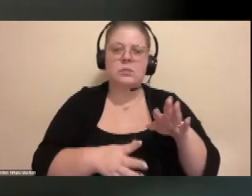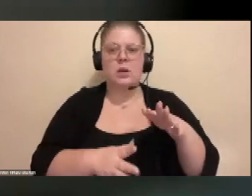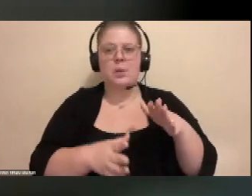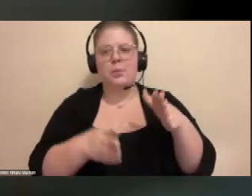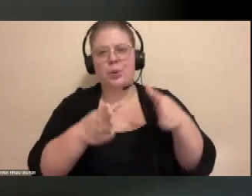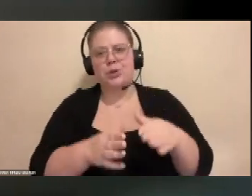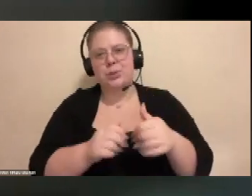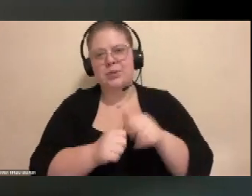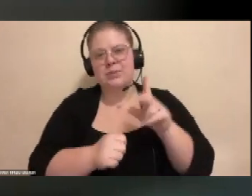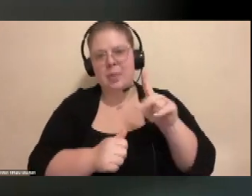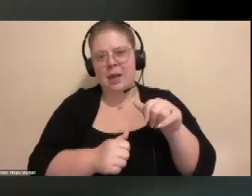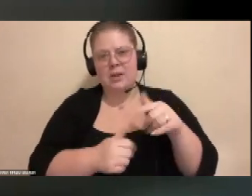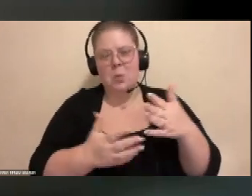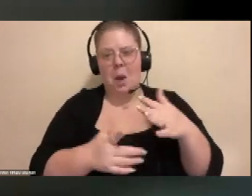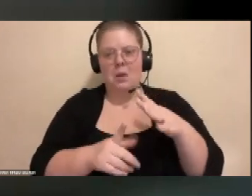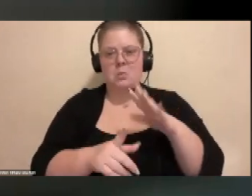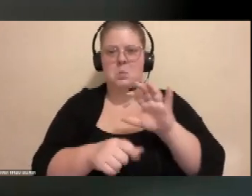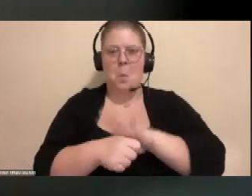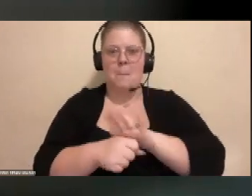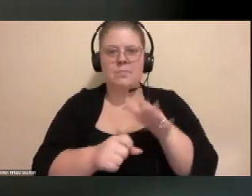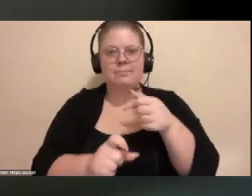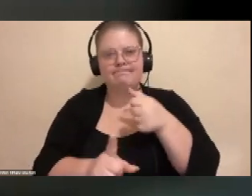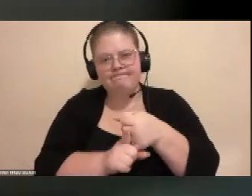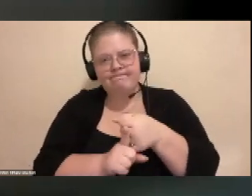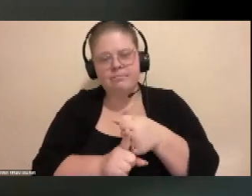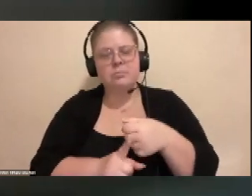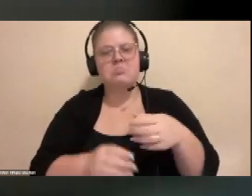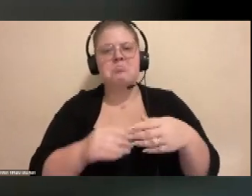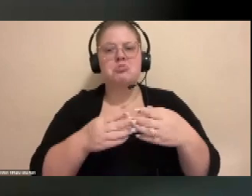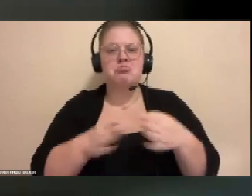as well as by specific population groups.